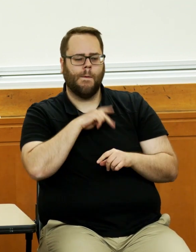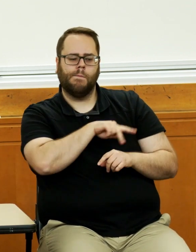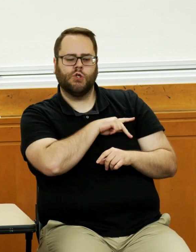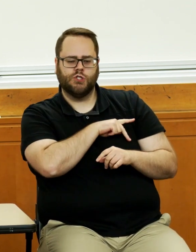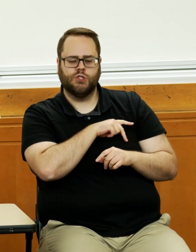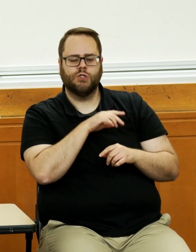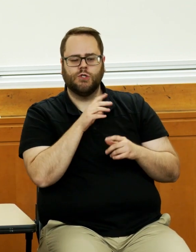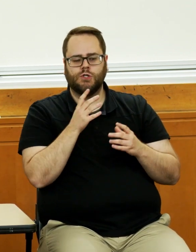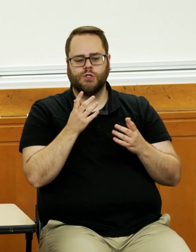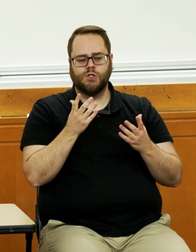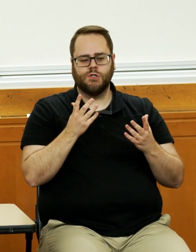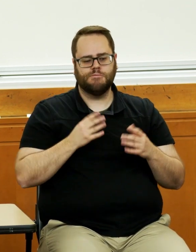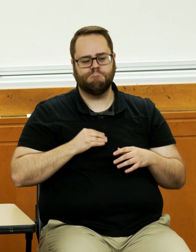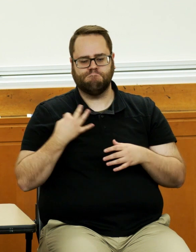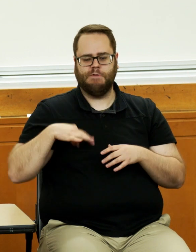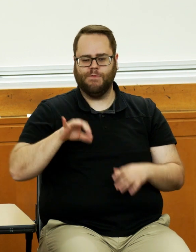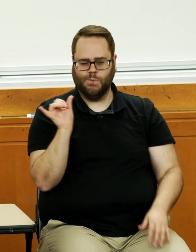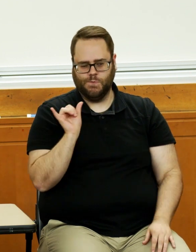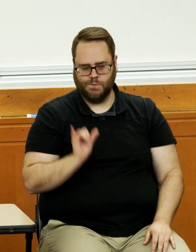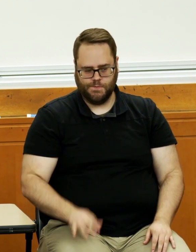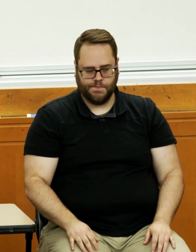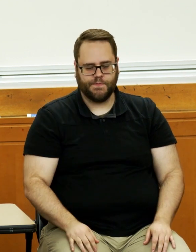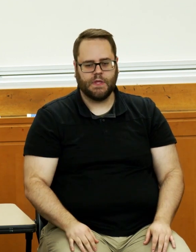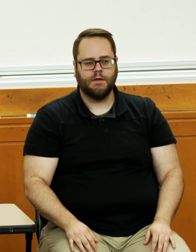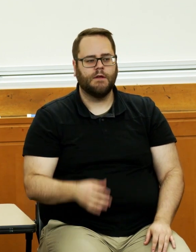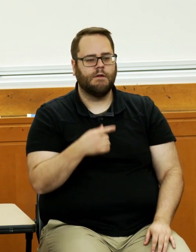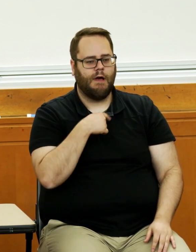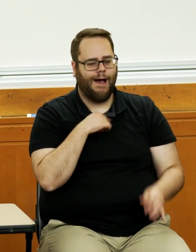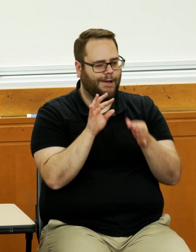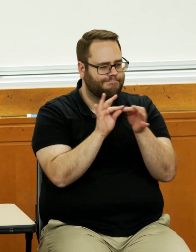associated with social justice work. Whenever I point out that not everyone who does social